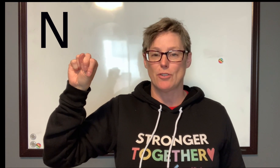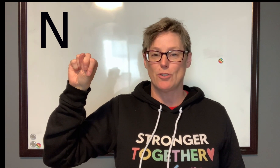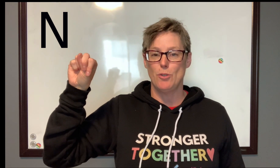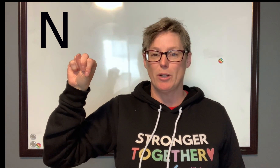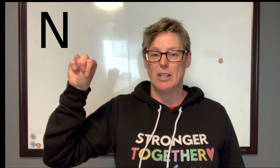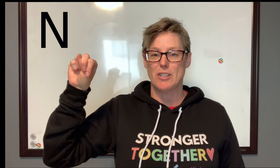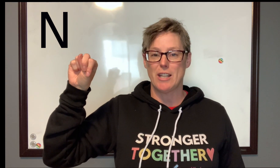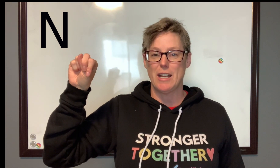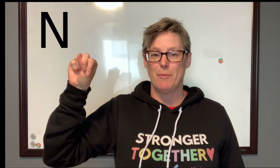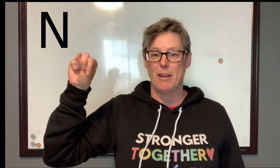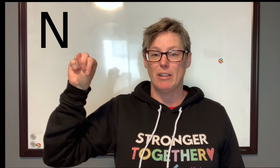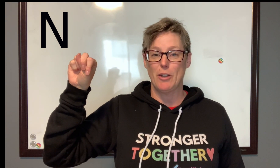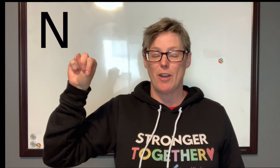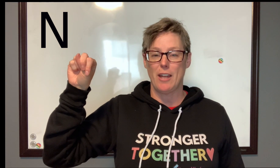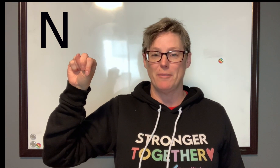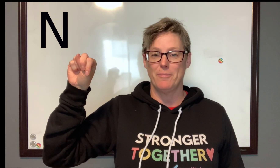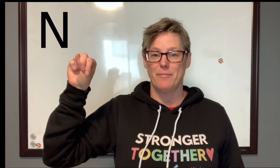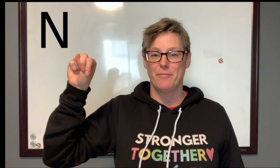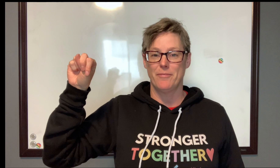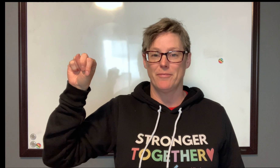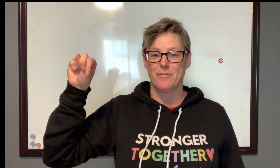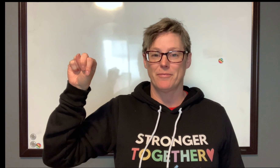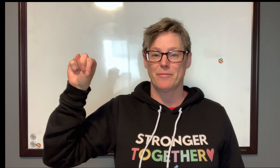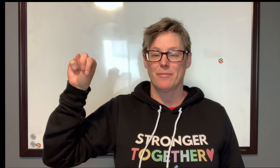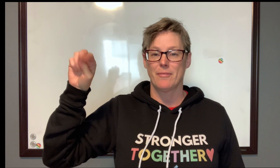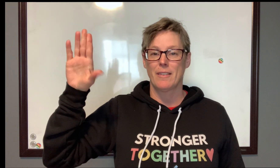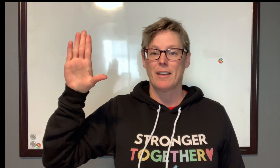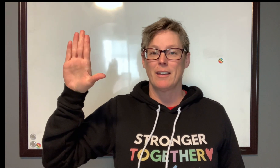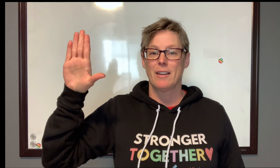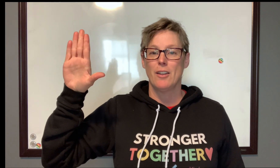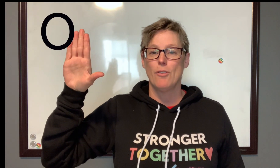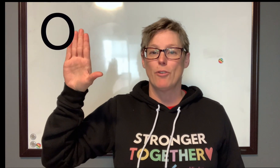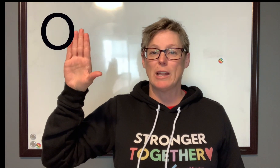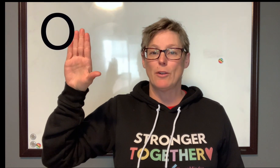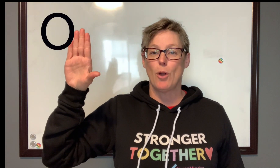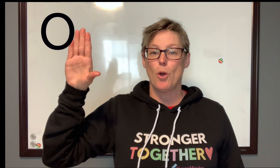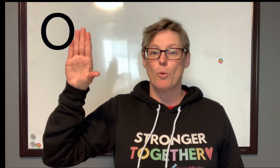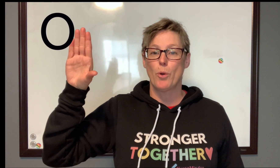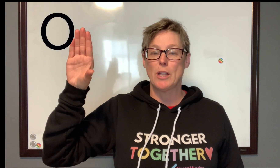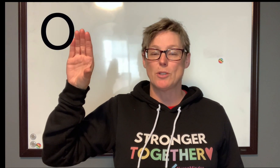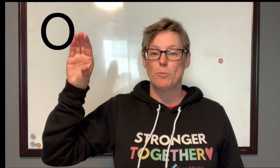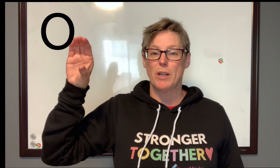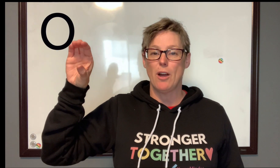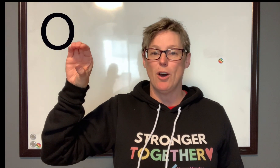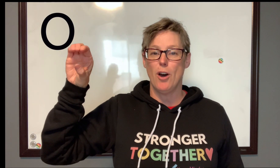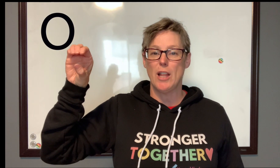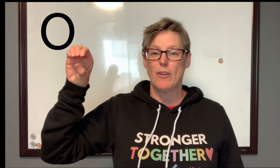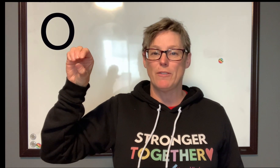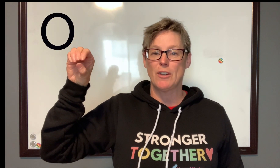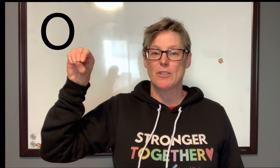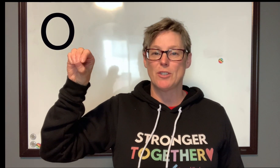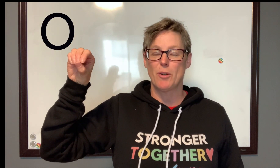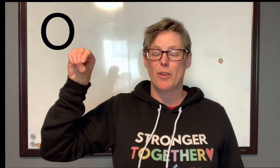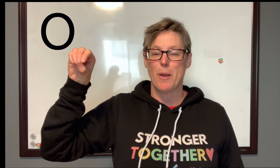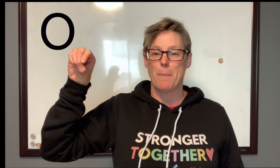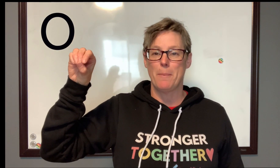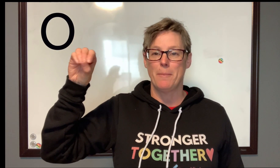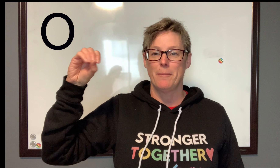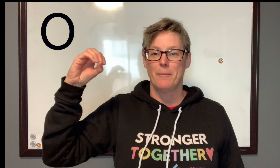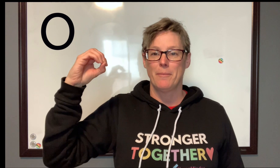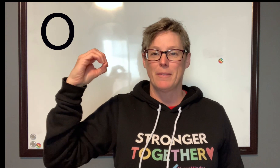two on each side and we have the letter n for the letter o we're going to bring